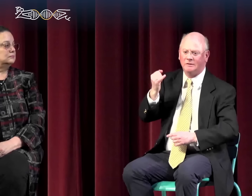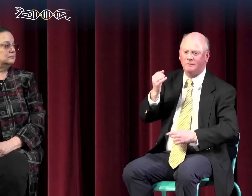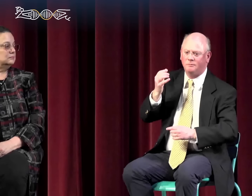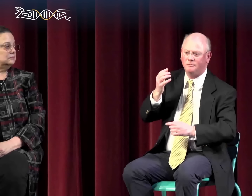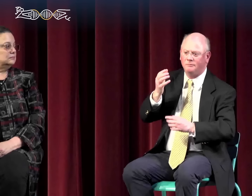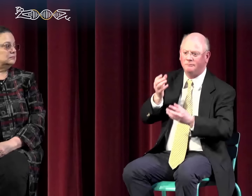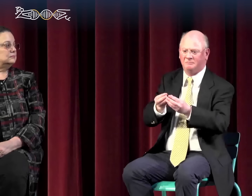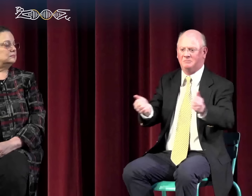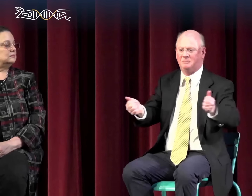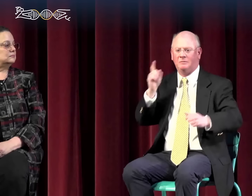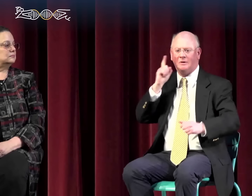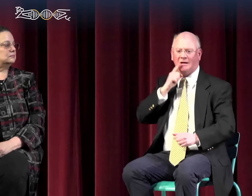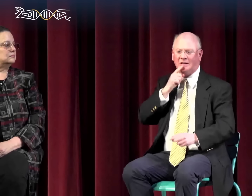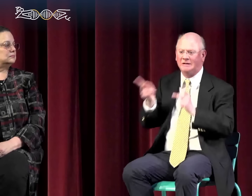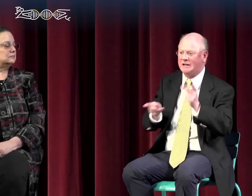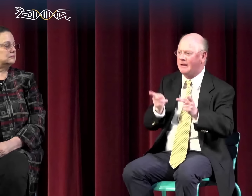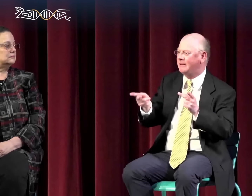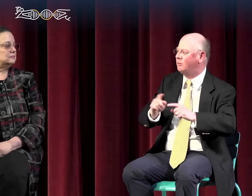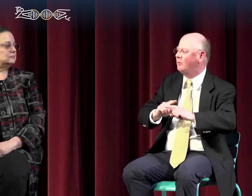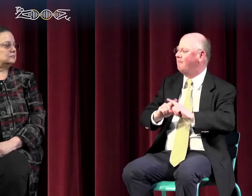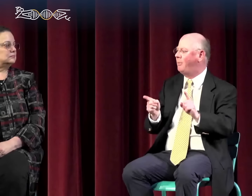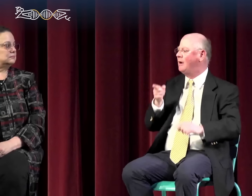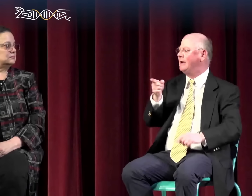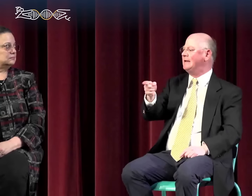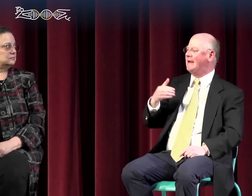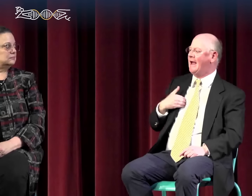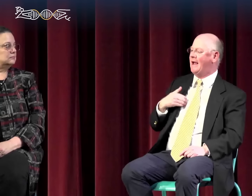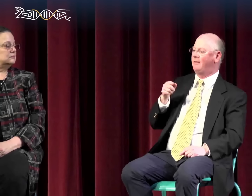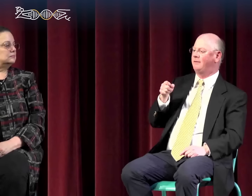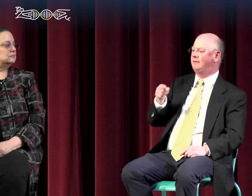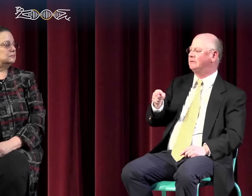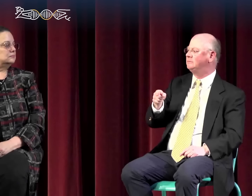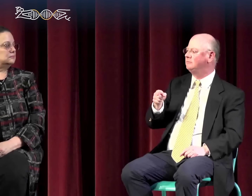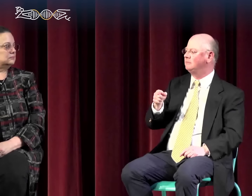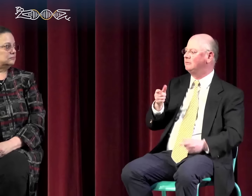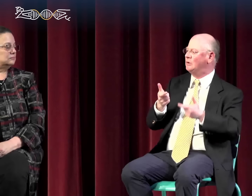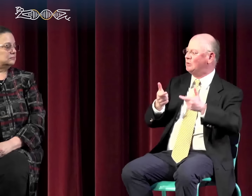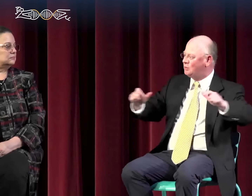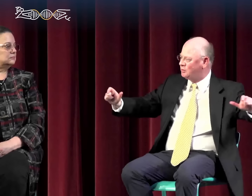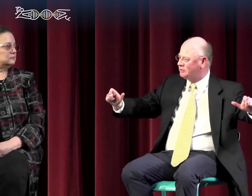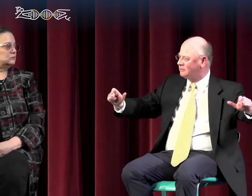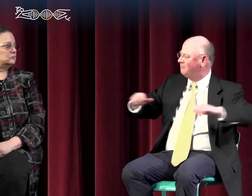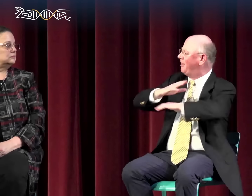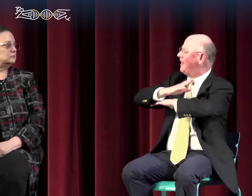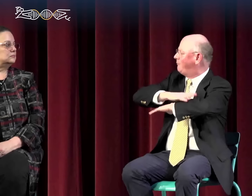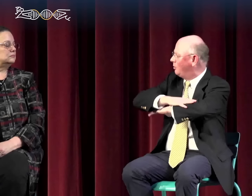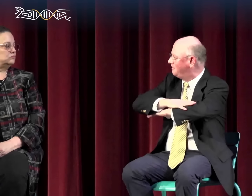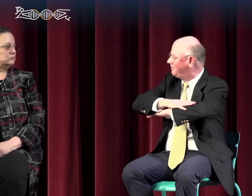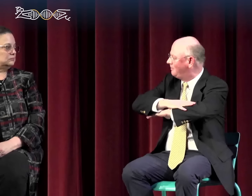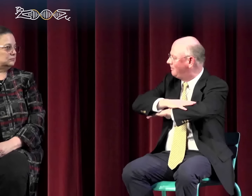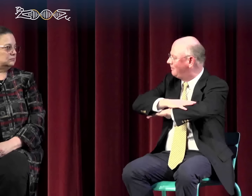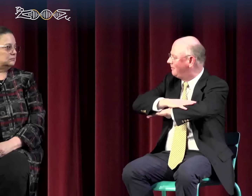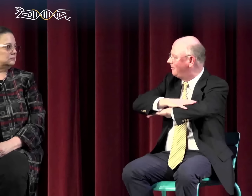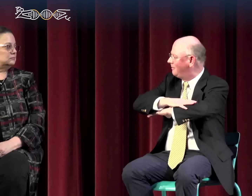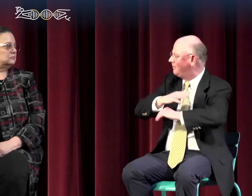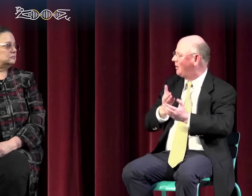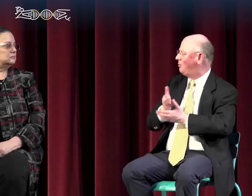and Deaf people, but he played huge role because he had giant platform.